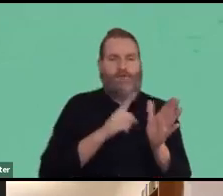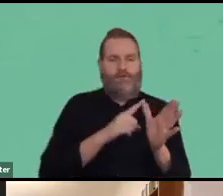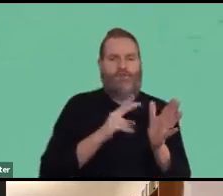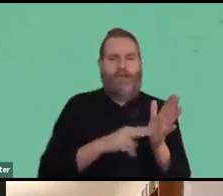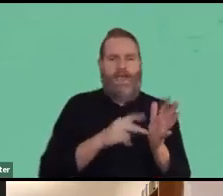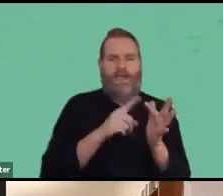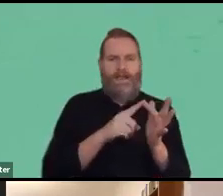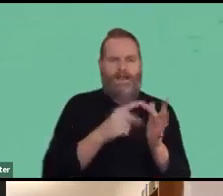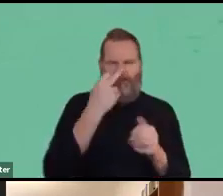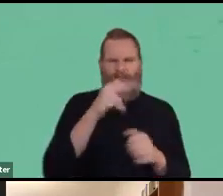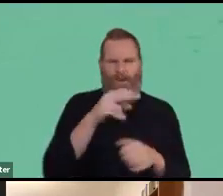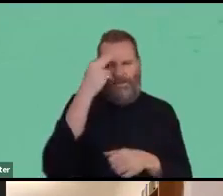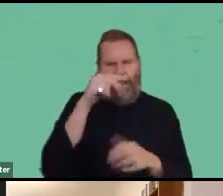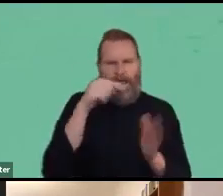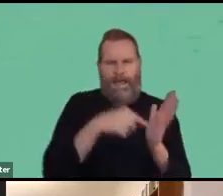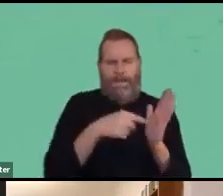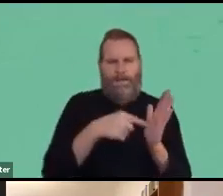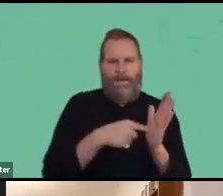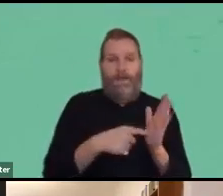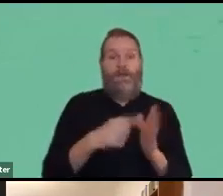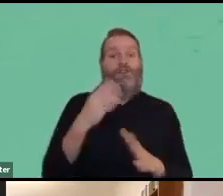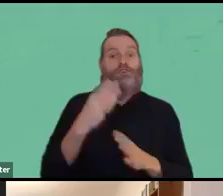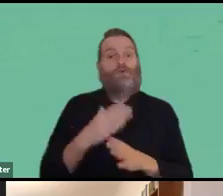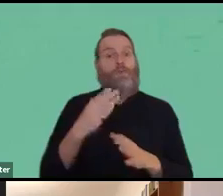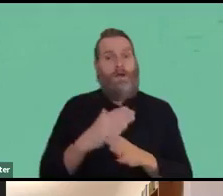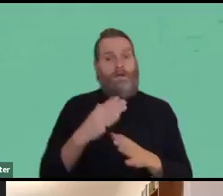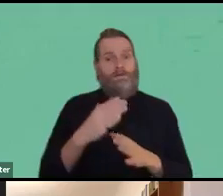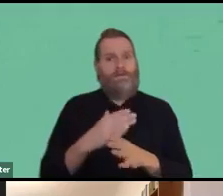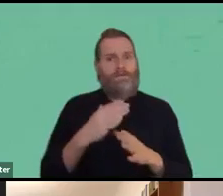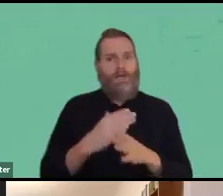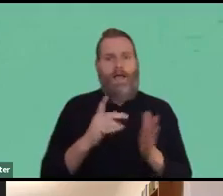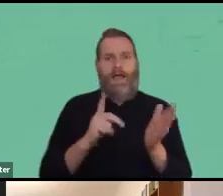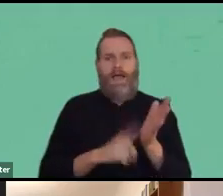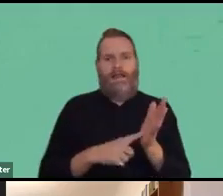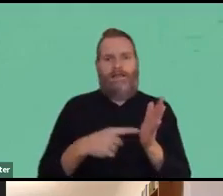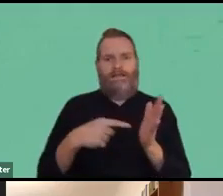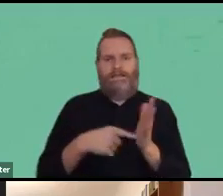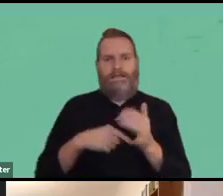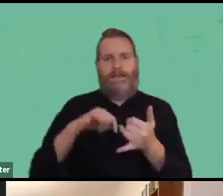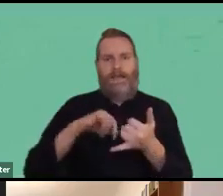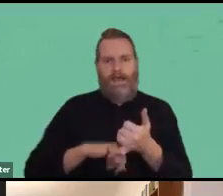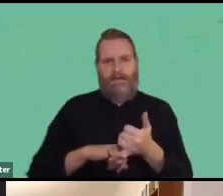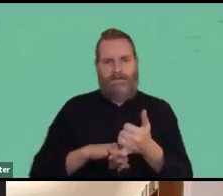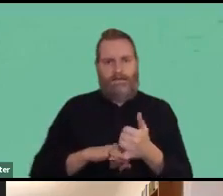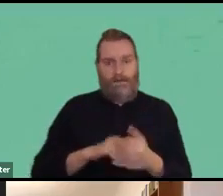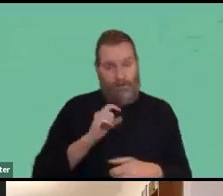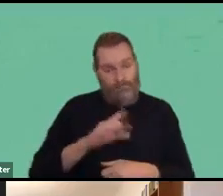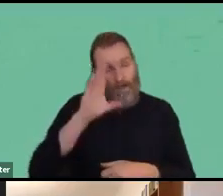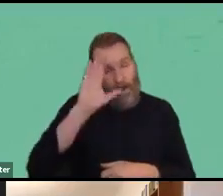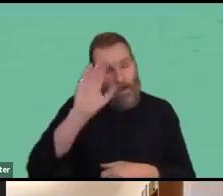HMCTS like our previous question - she says it may interest you to know that within HMCTS our